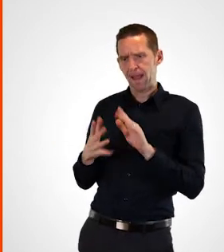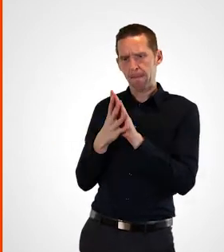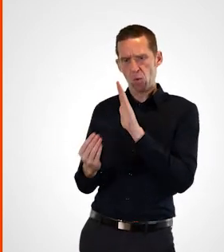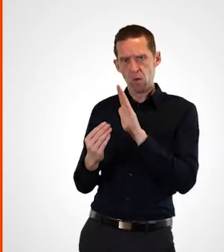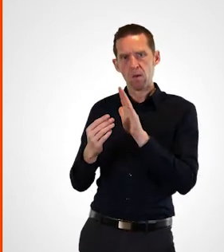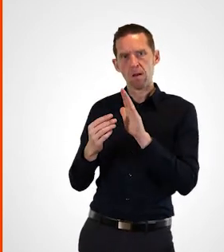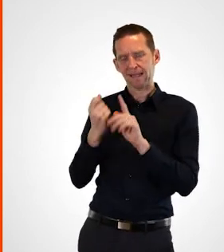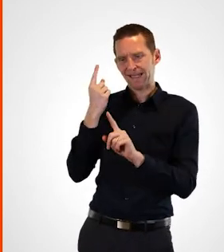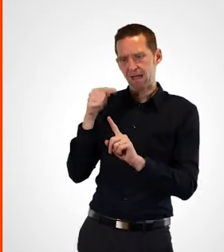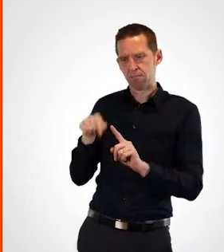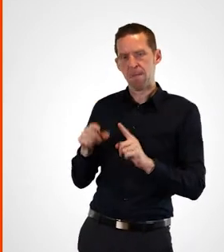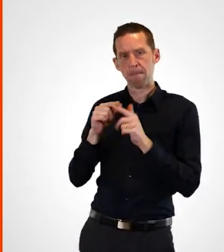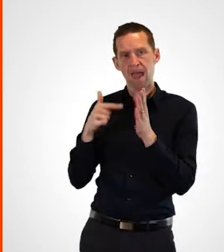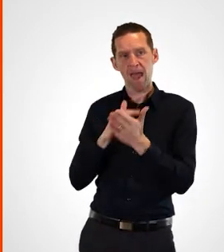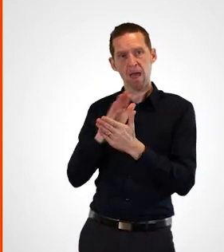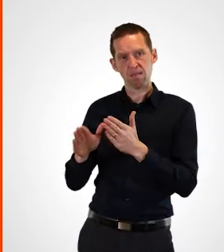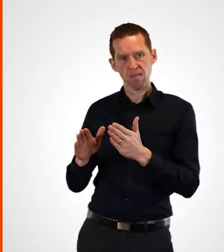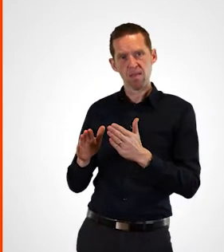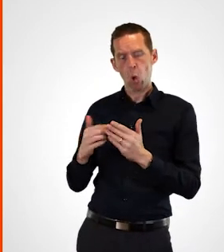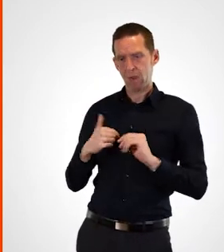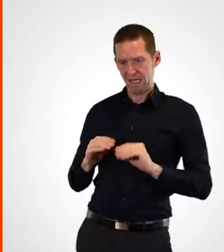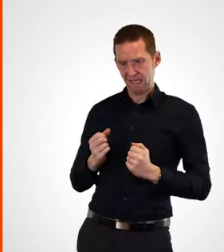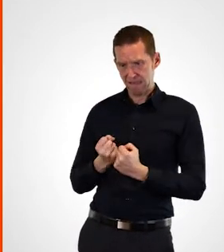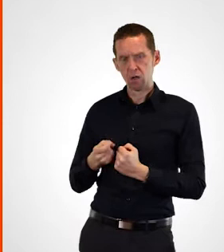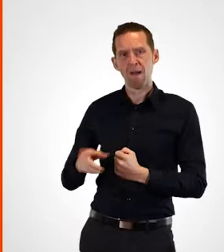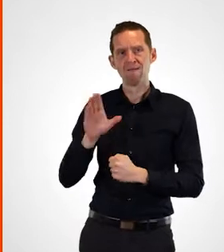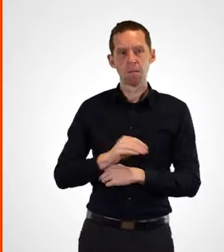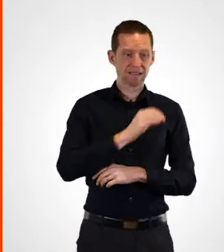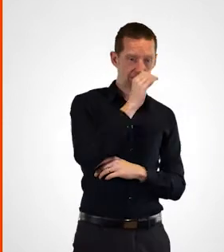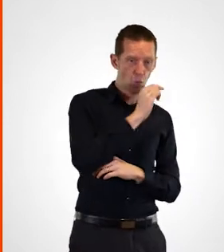what this path is from zero onwards that leads to literacy development.